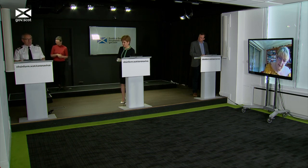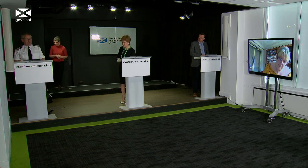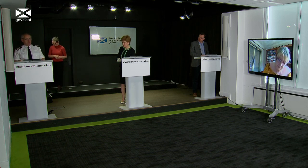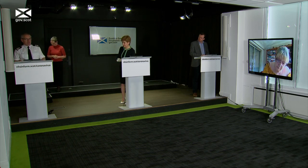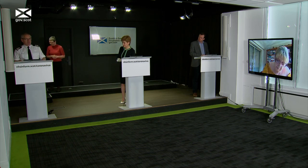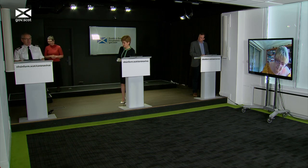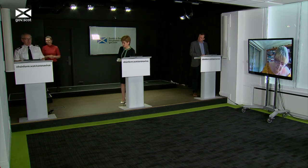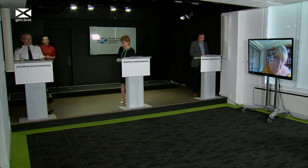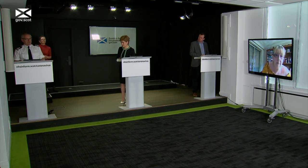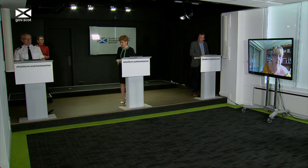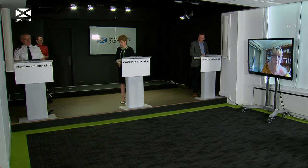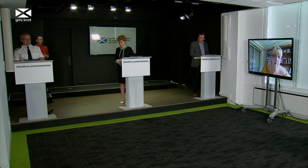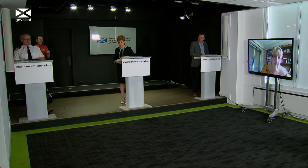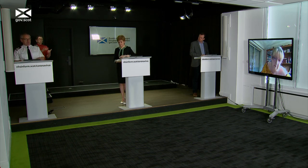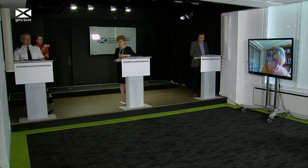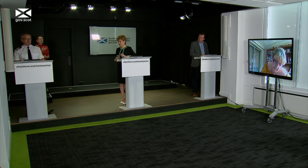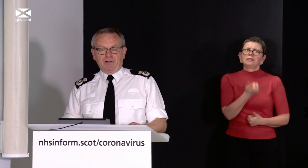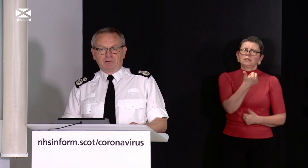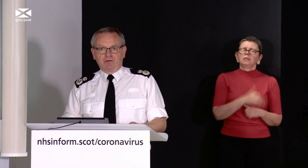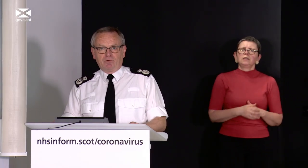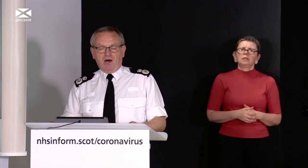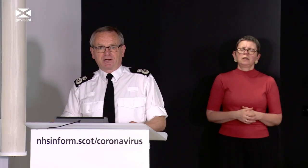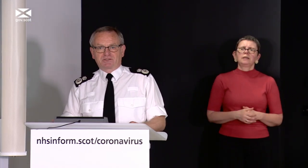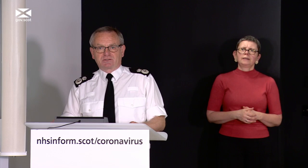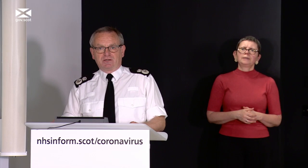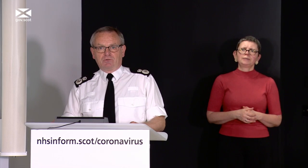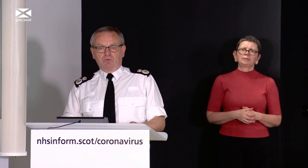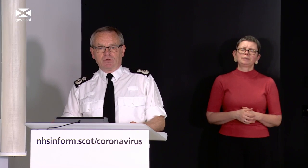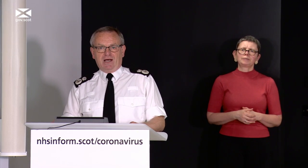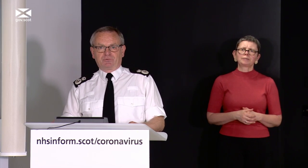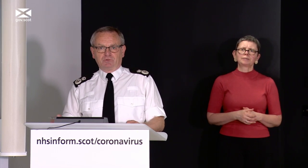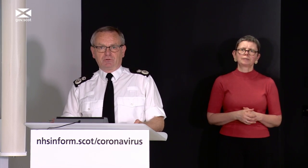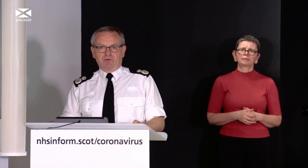I'm really grateful for the question. As I said in my opening remarks, we absolutely